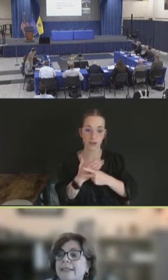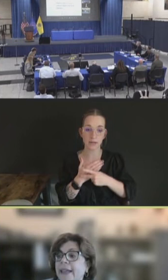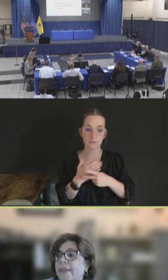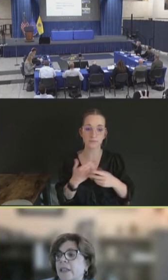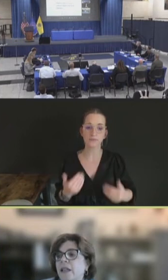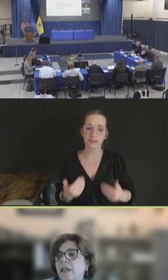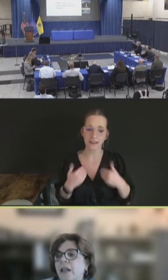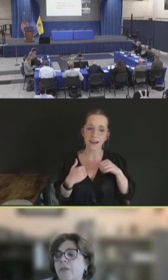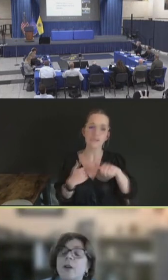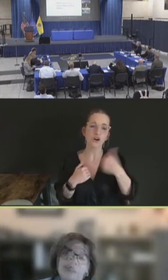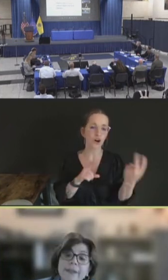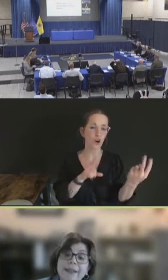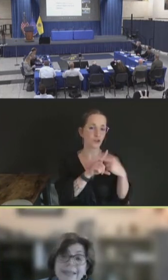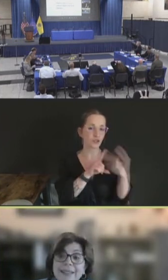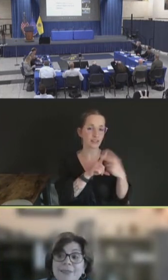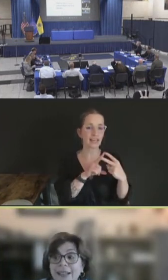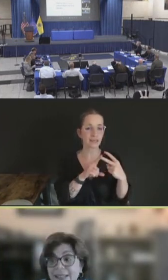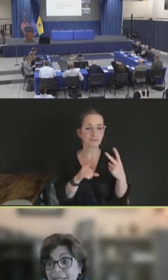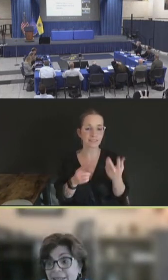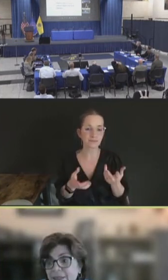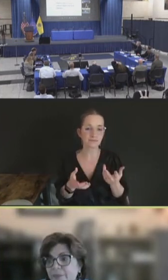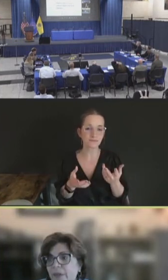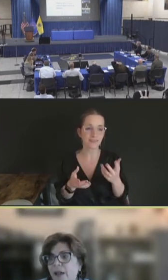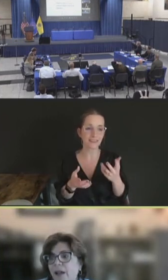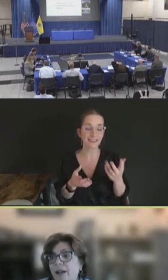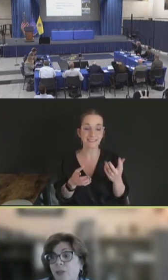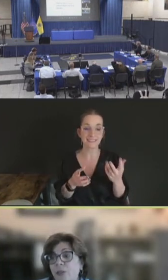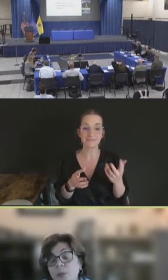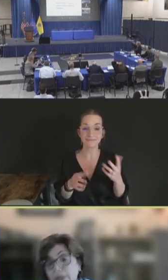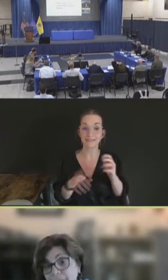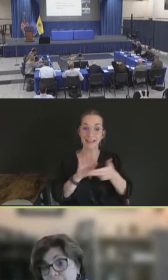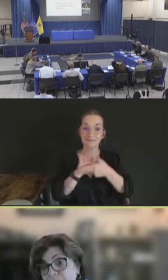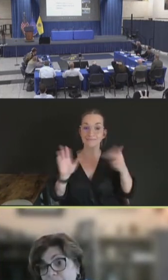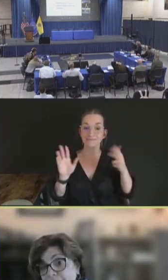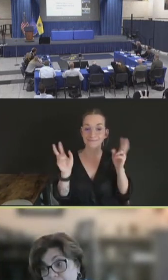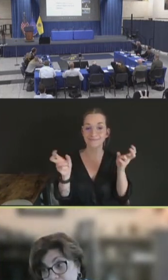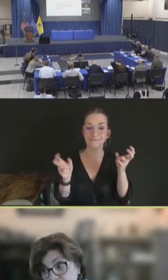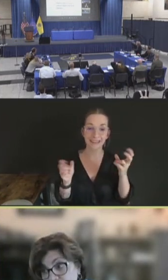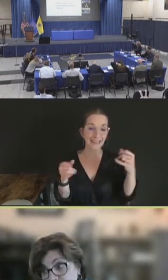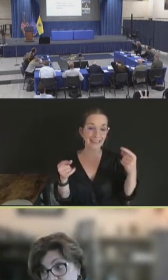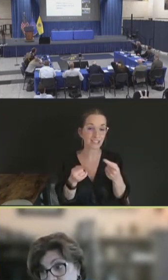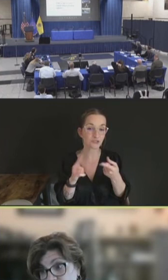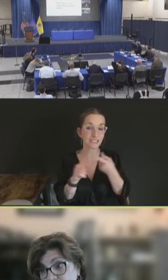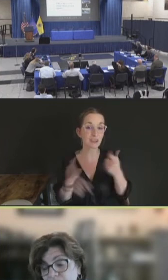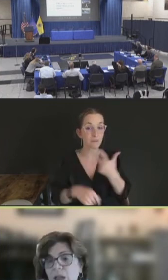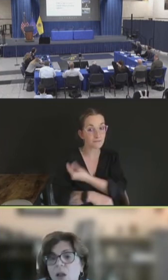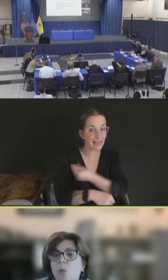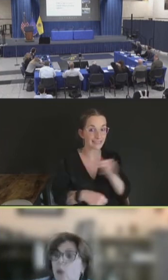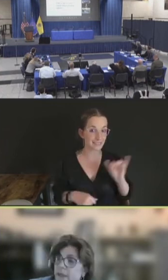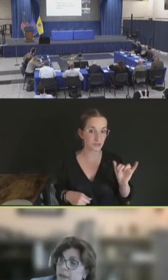and deaths from COVID-19 vaccines. Thirty-one claims have been denied compensation. One